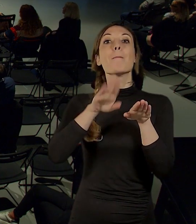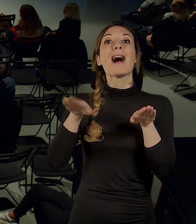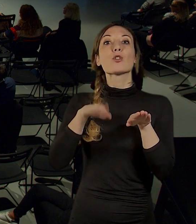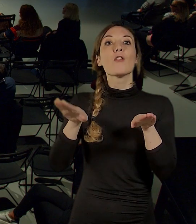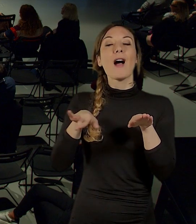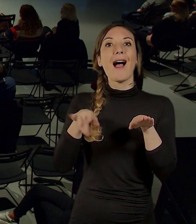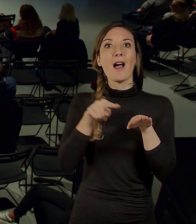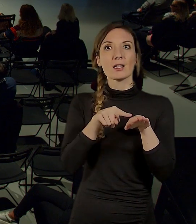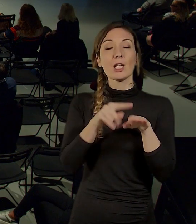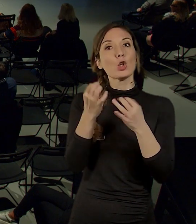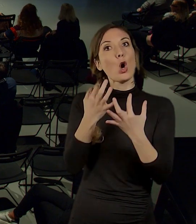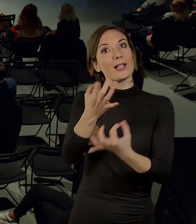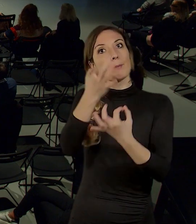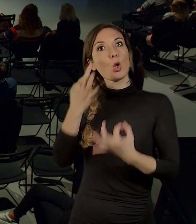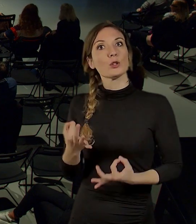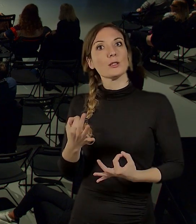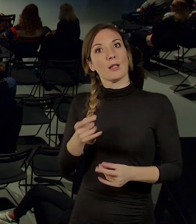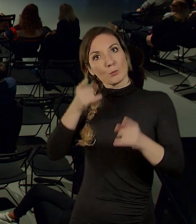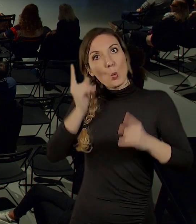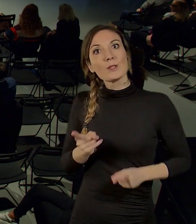Well, I will tell you differently.